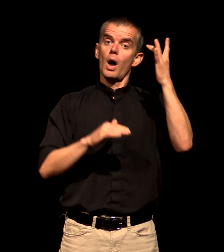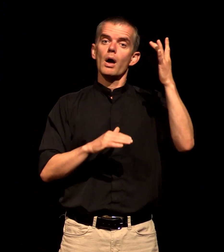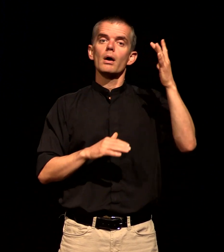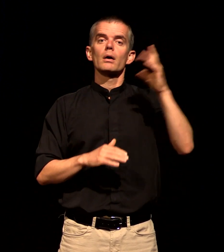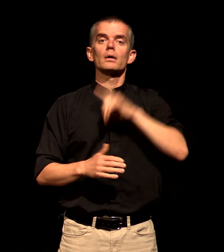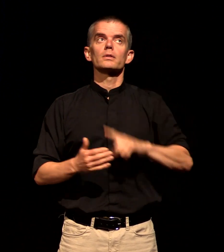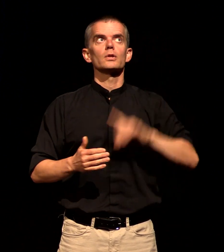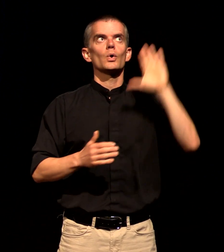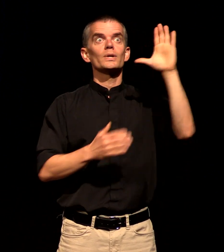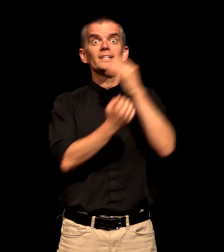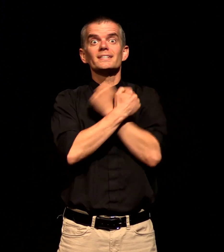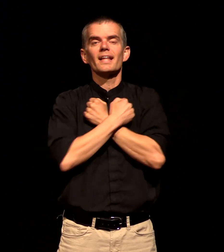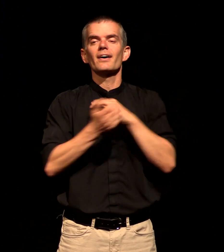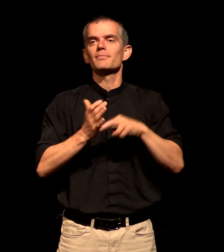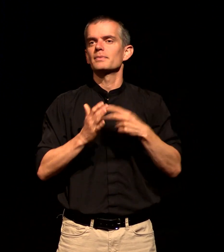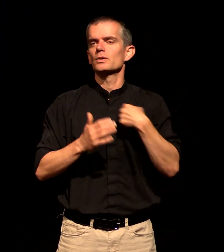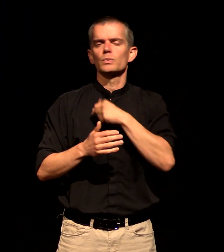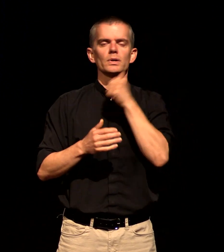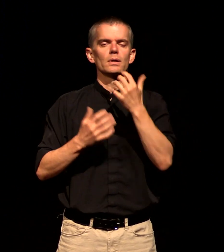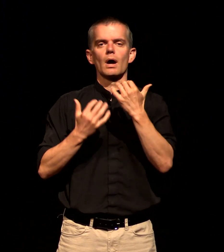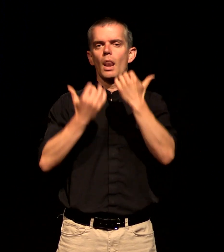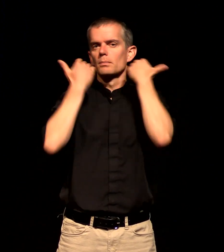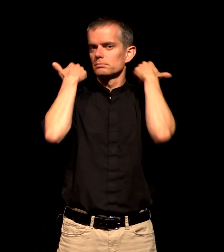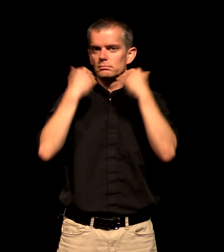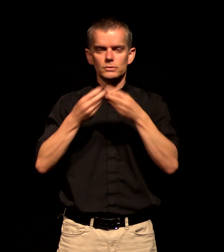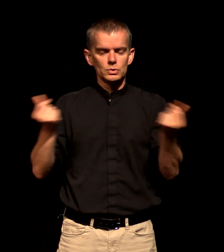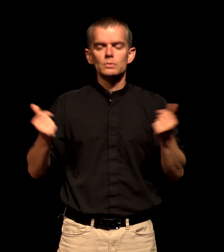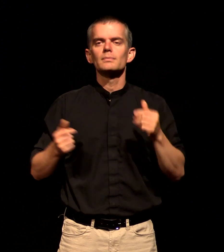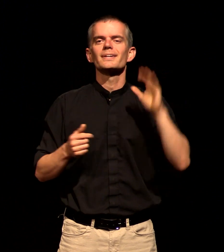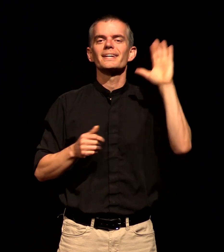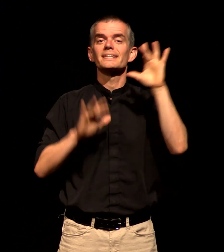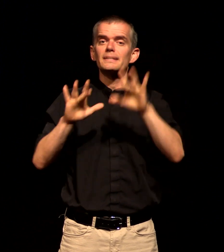we are not consumed for his compassions never fail. They are